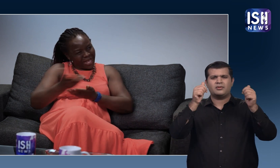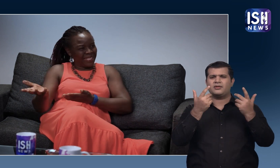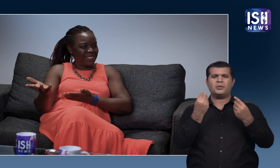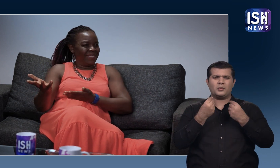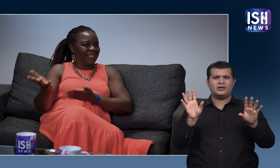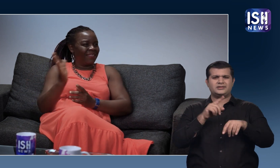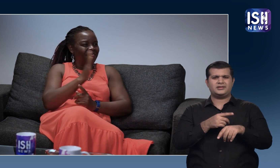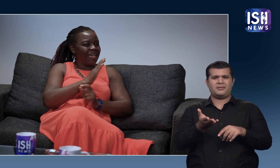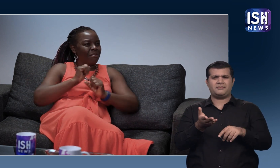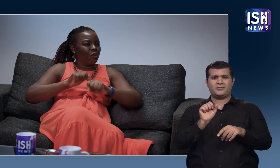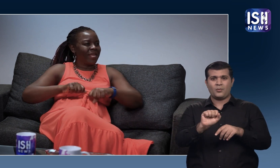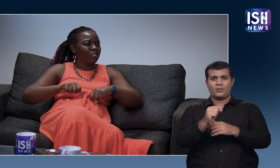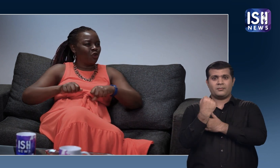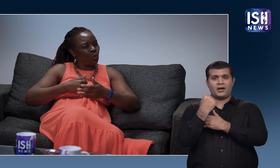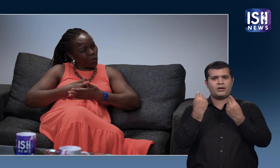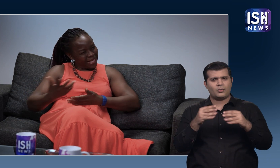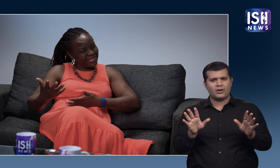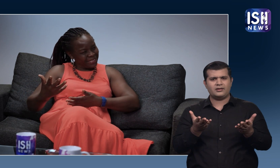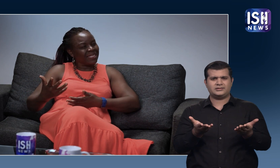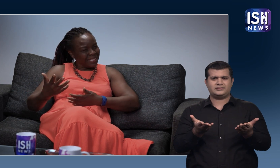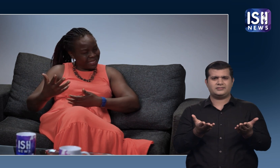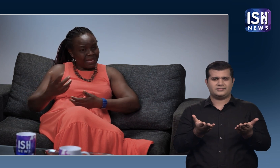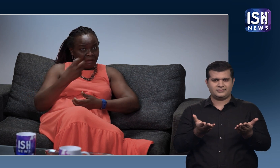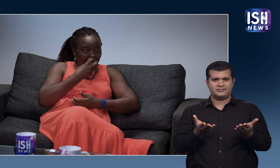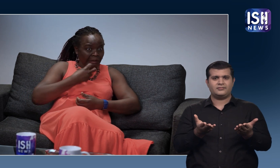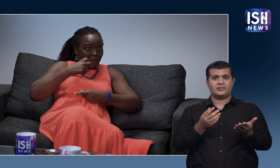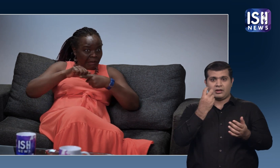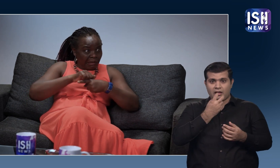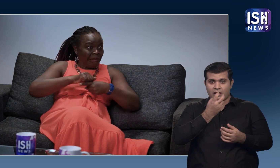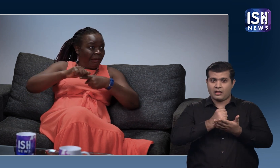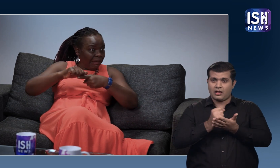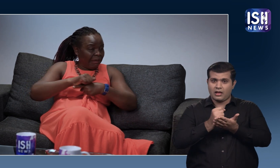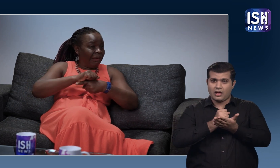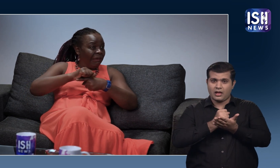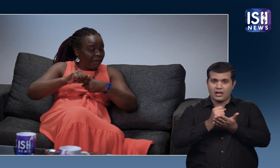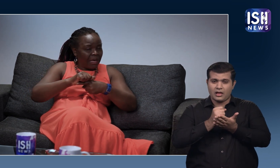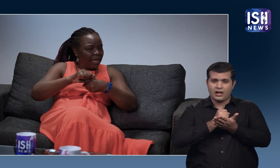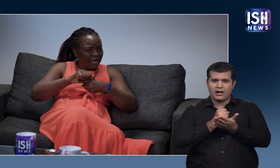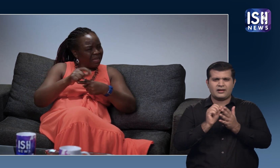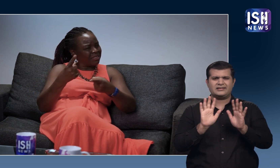It is a total waste of their potentials to stay on practising the lip-readings.